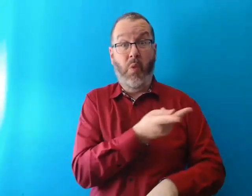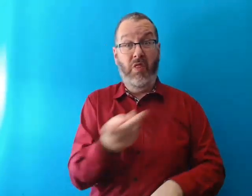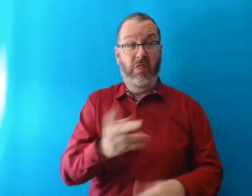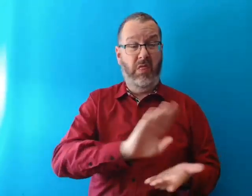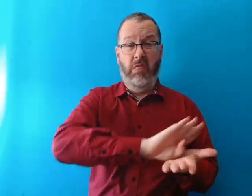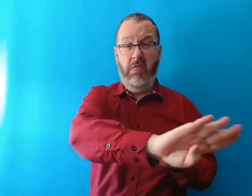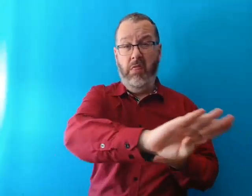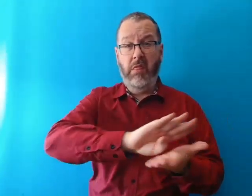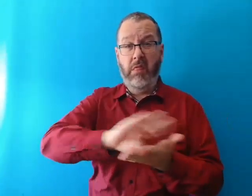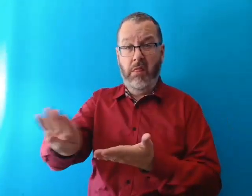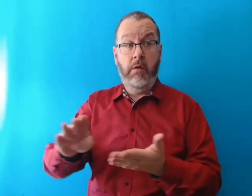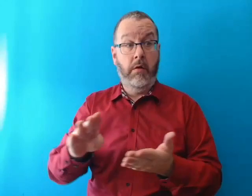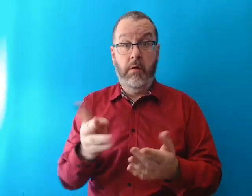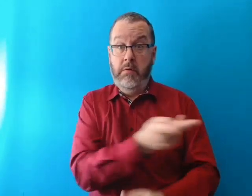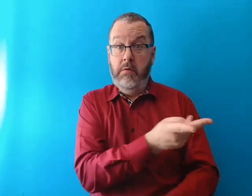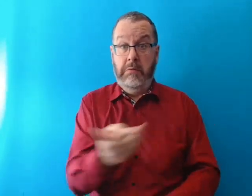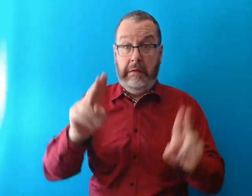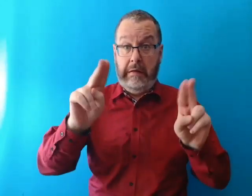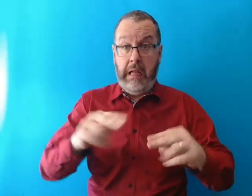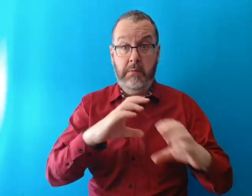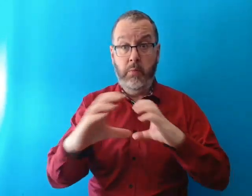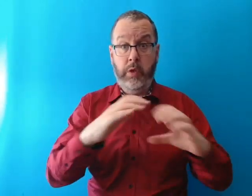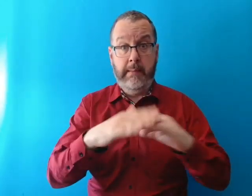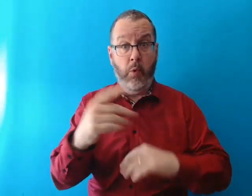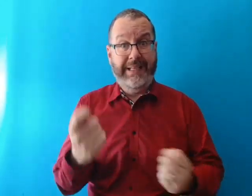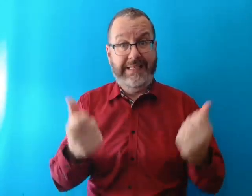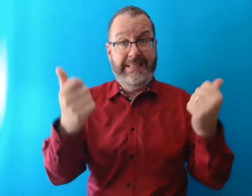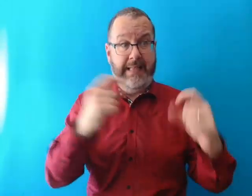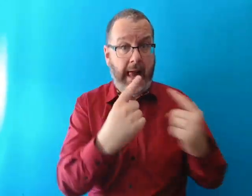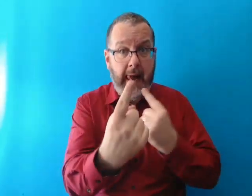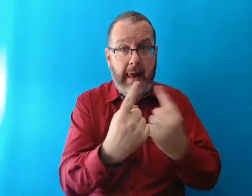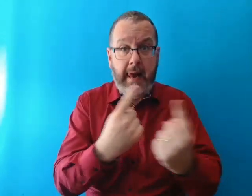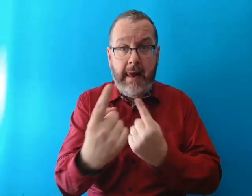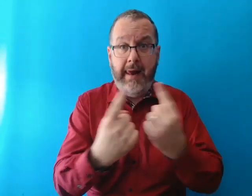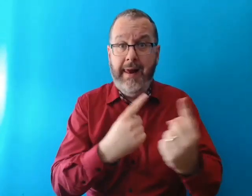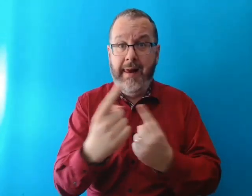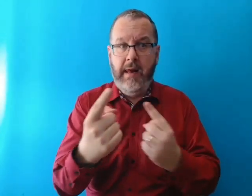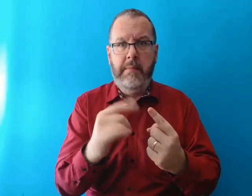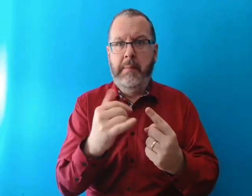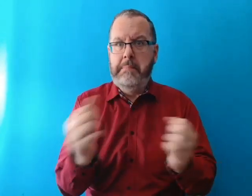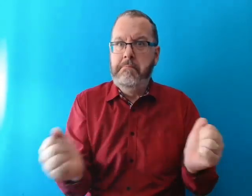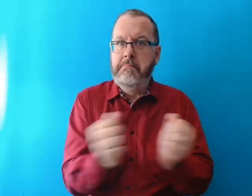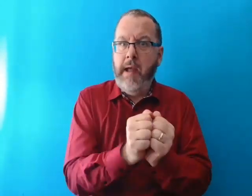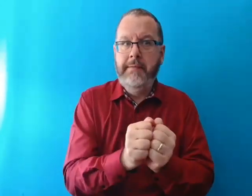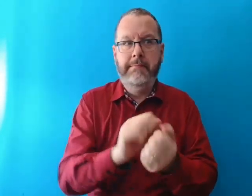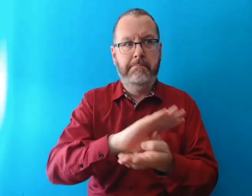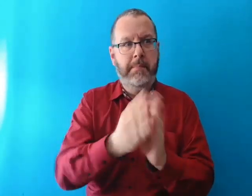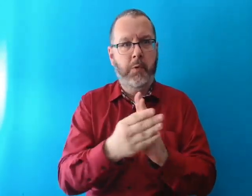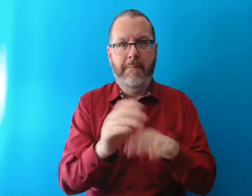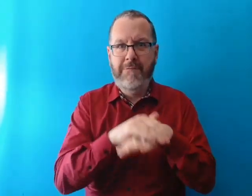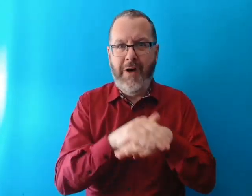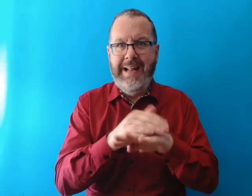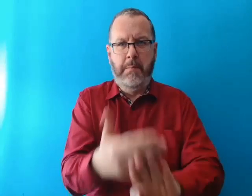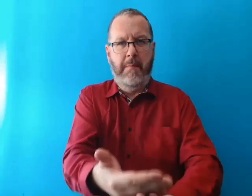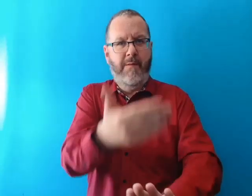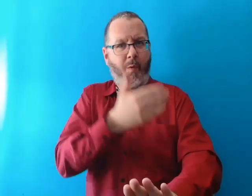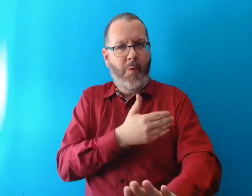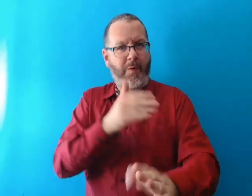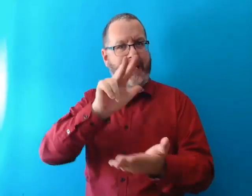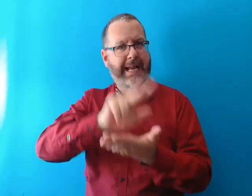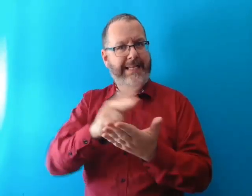and became friends, at some point before the original 1896 court case where Mike interpreted.